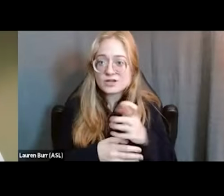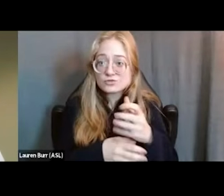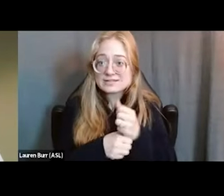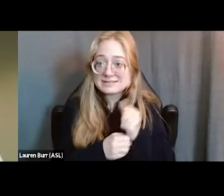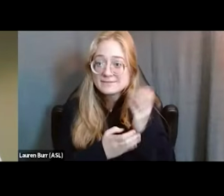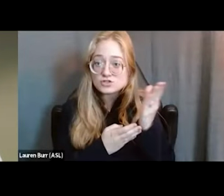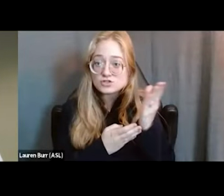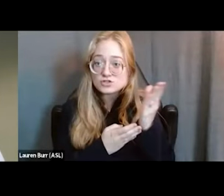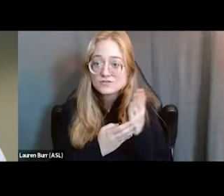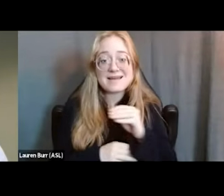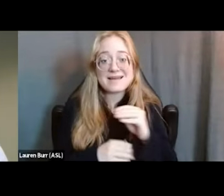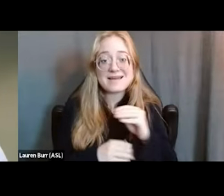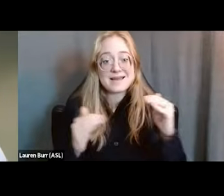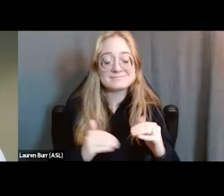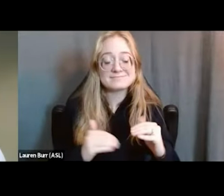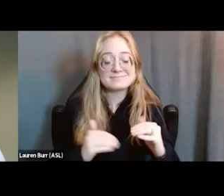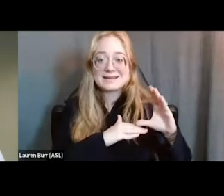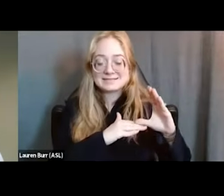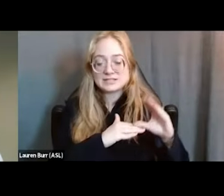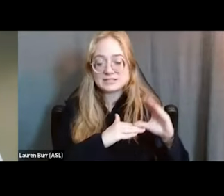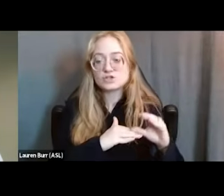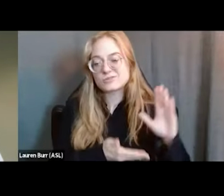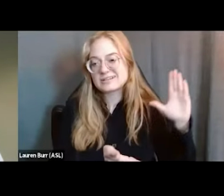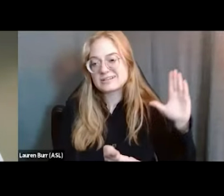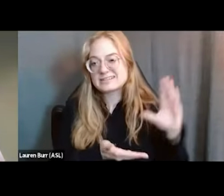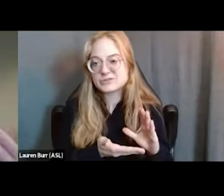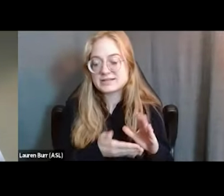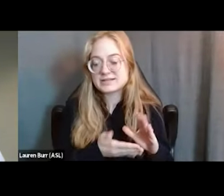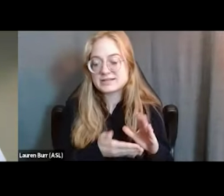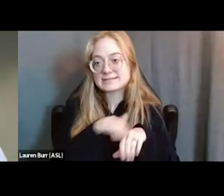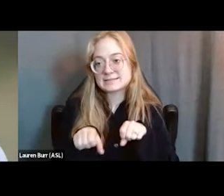which really affects and emphasizes the mobility limitations